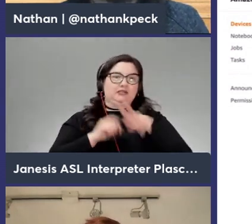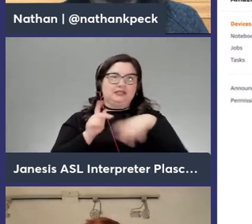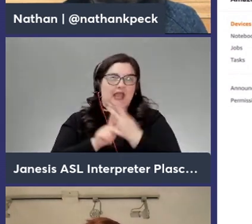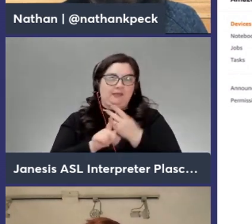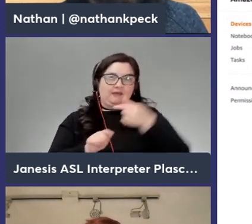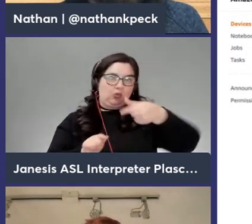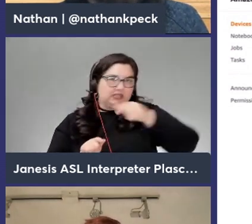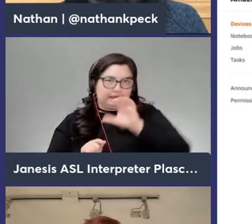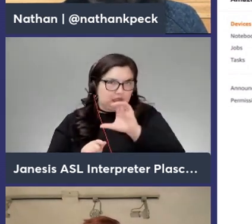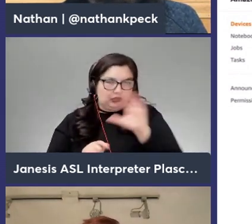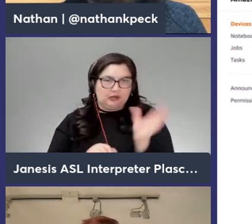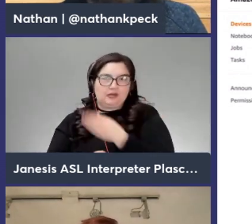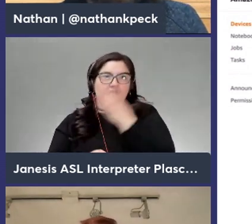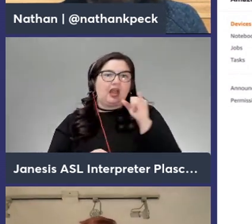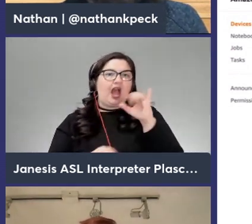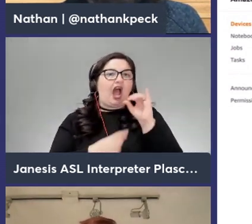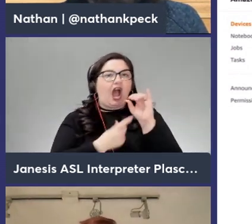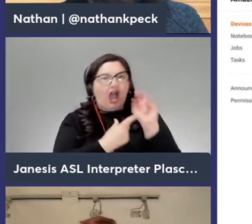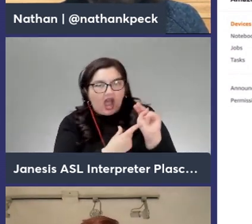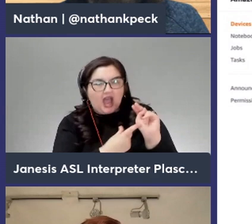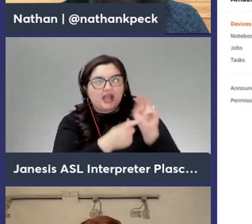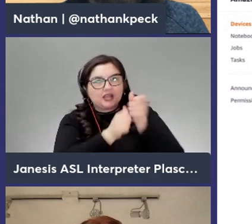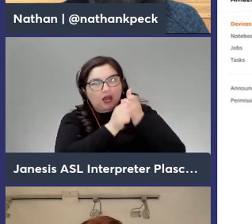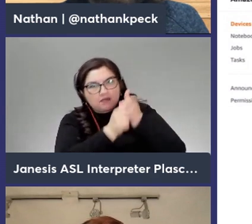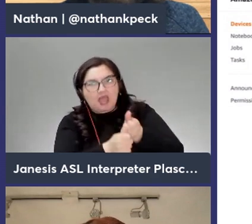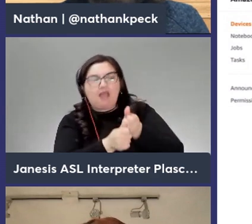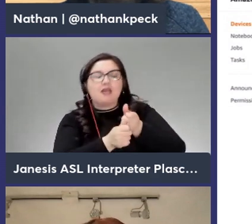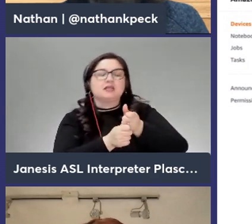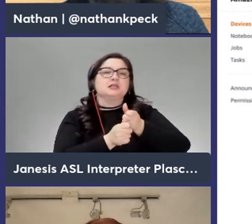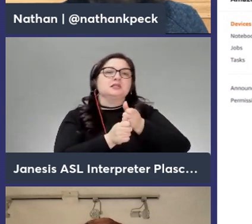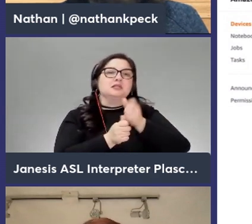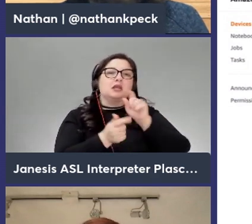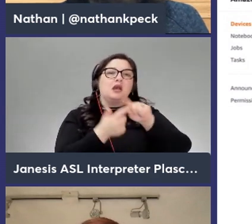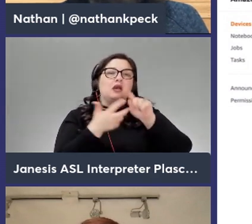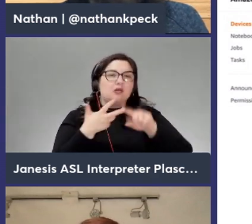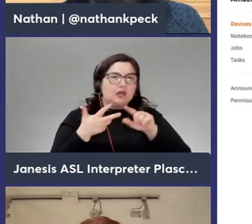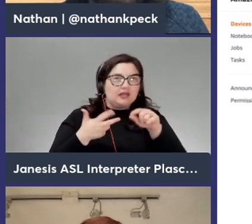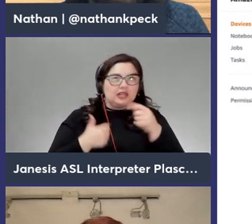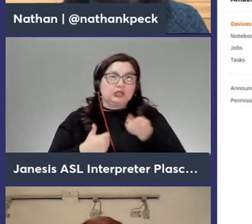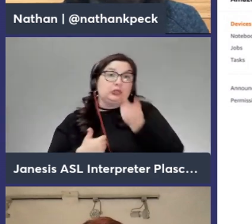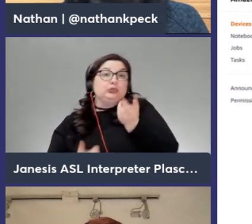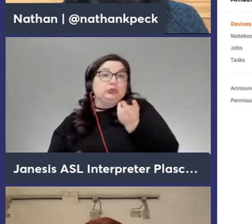Then there's an ion-based quantum computer, and then there's these two Rigetti devices.